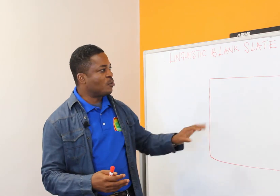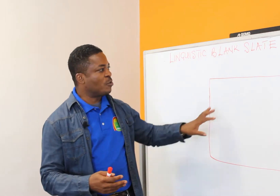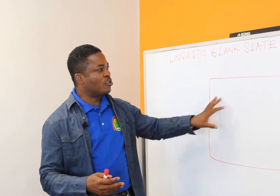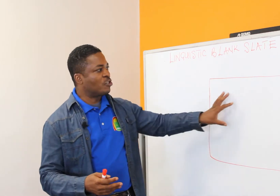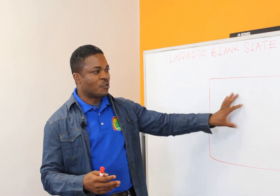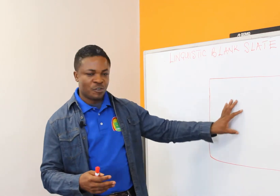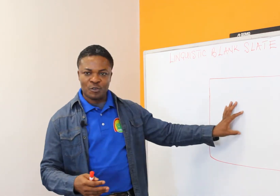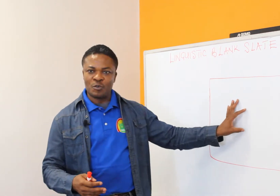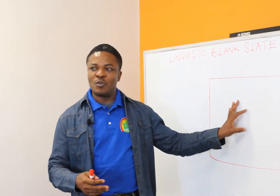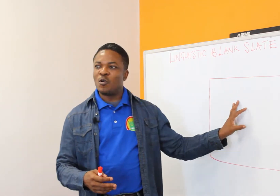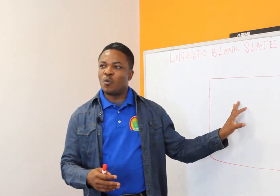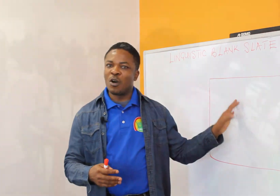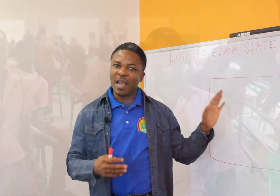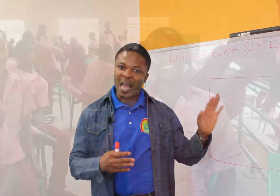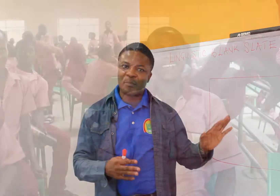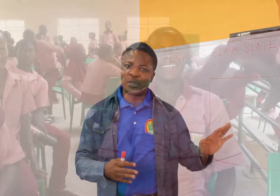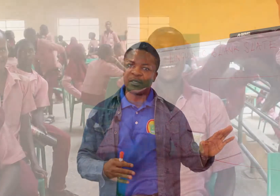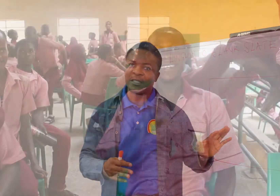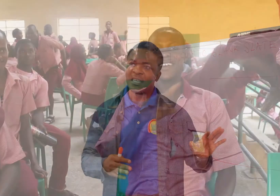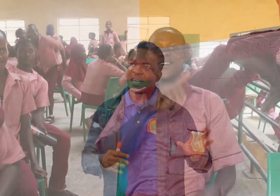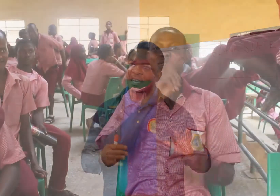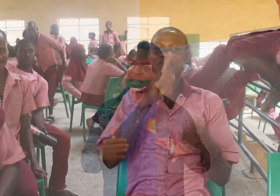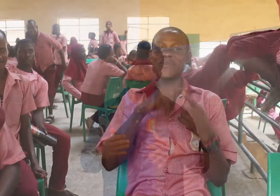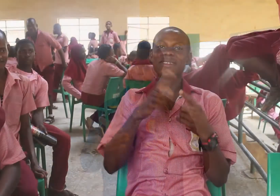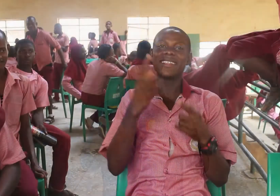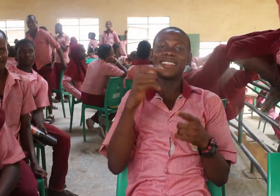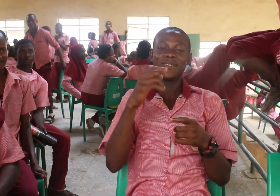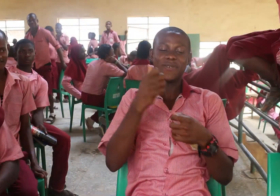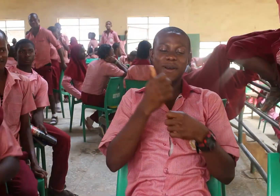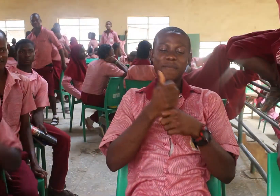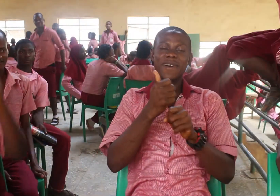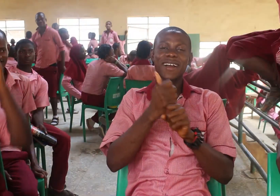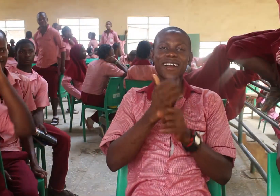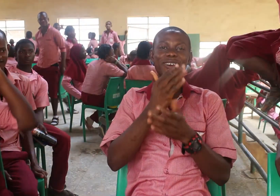challenges like you rightly mentioned. If you